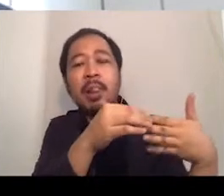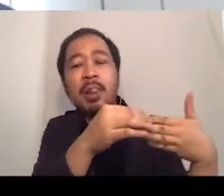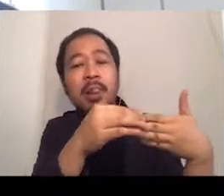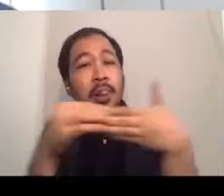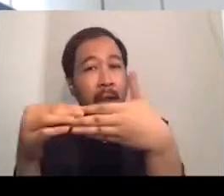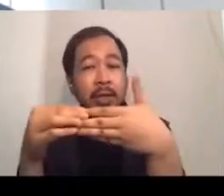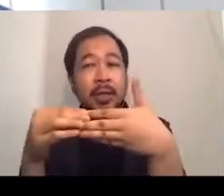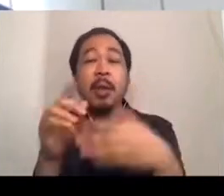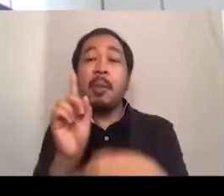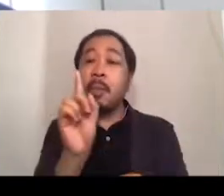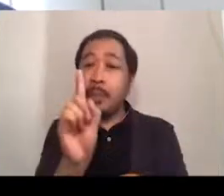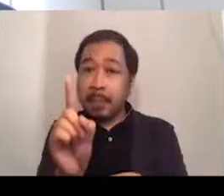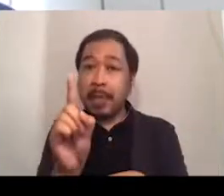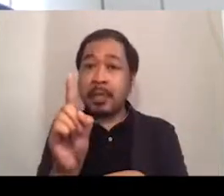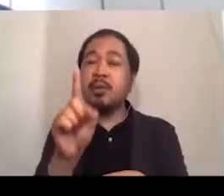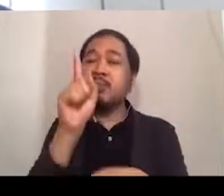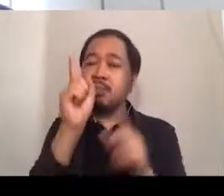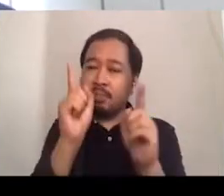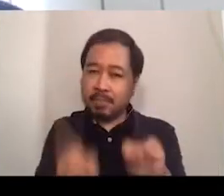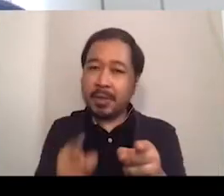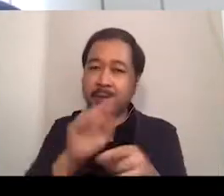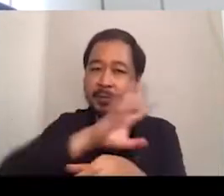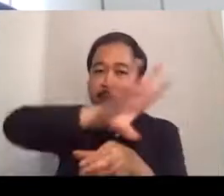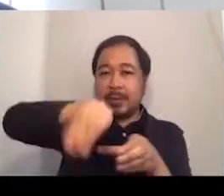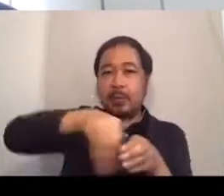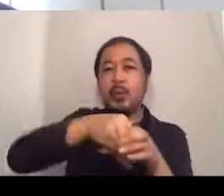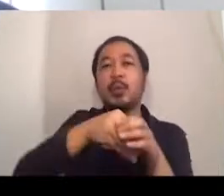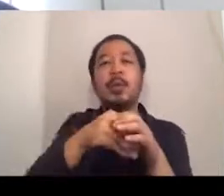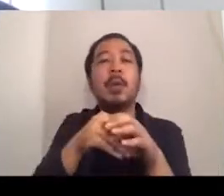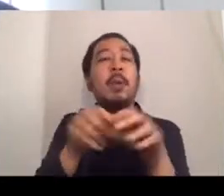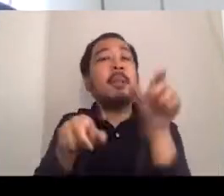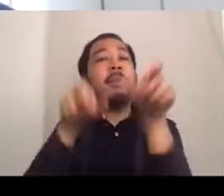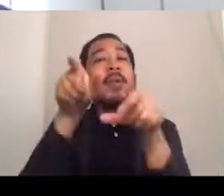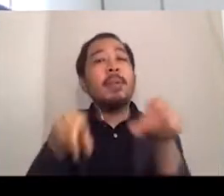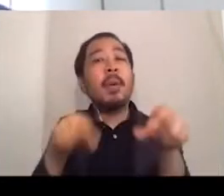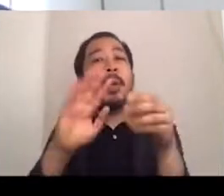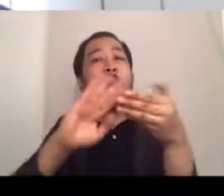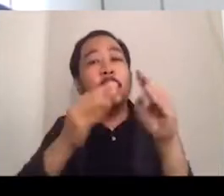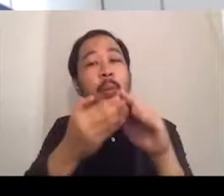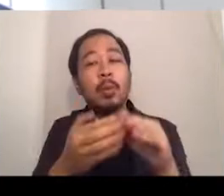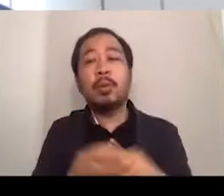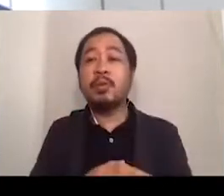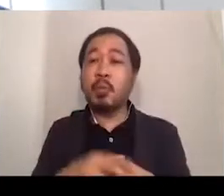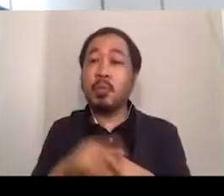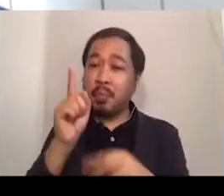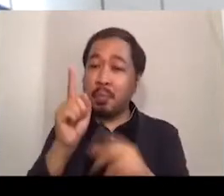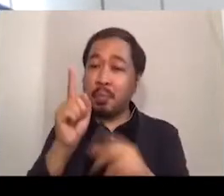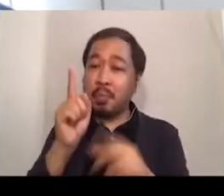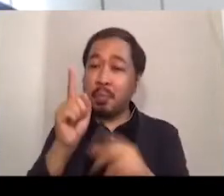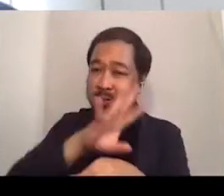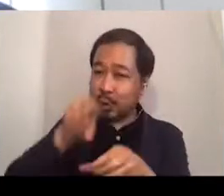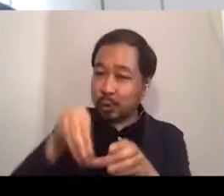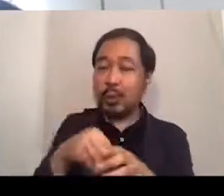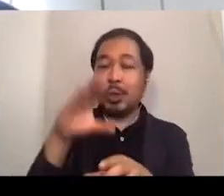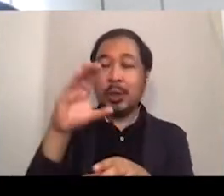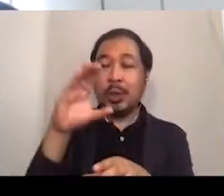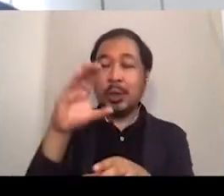employers, civil societies, organizations of person with disabilities, trust funds, NGOs etc, to form strong partnerships